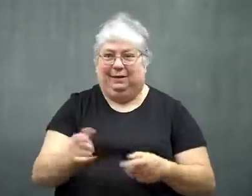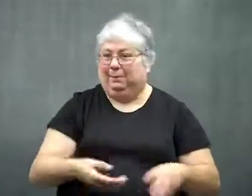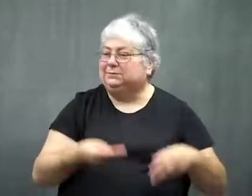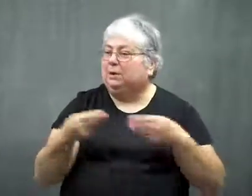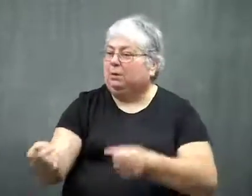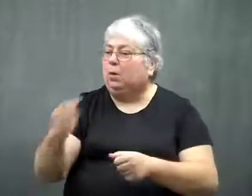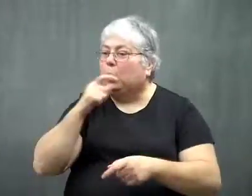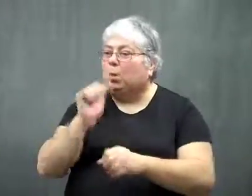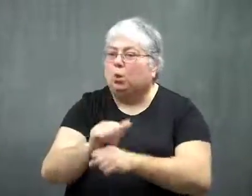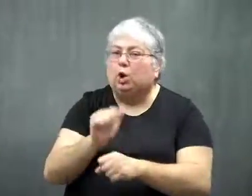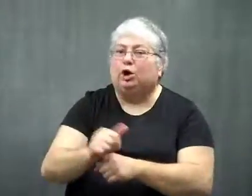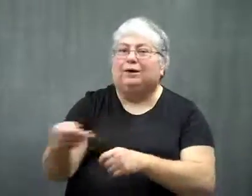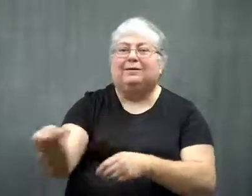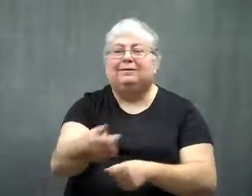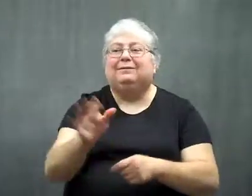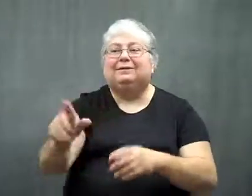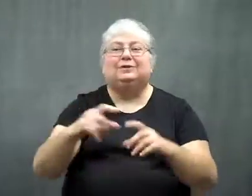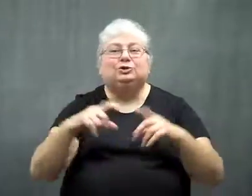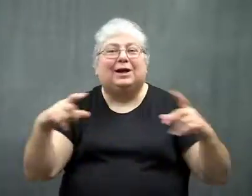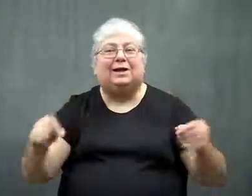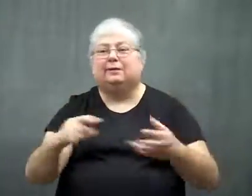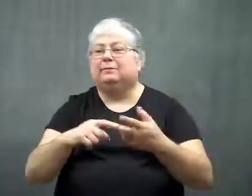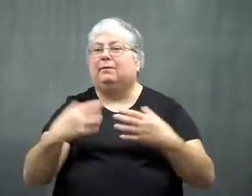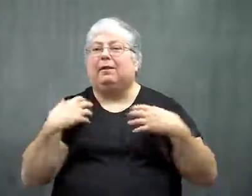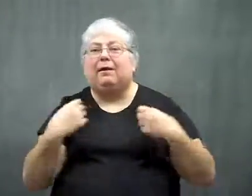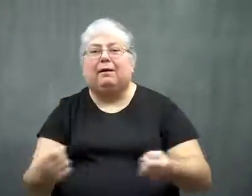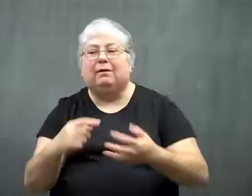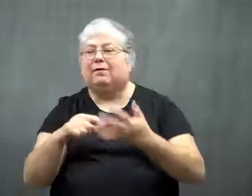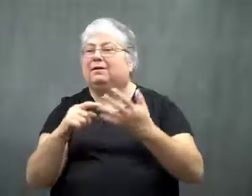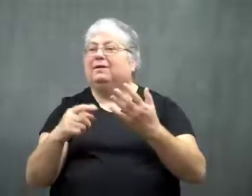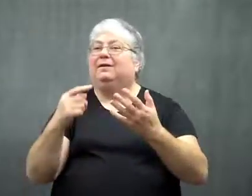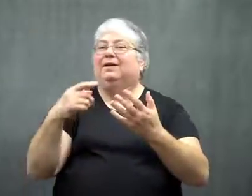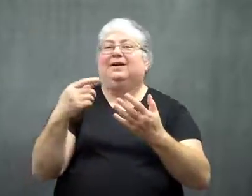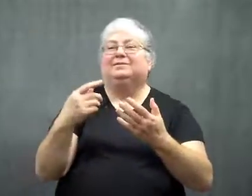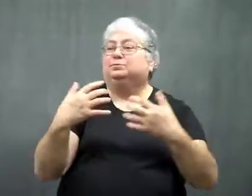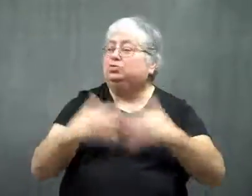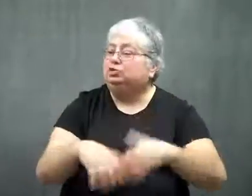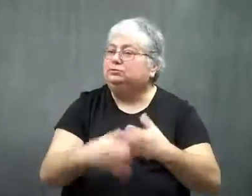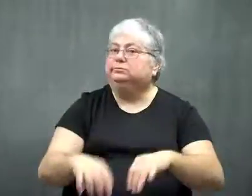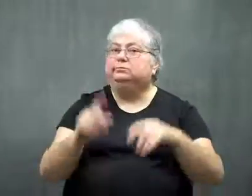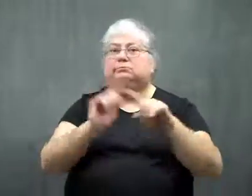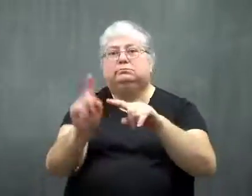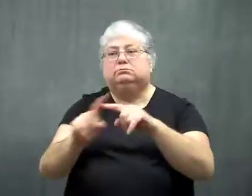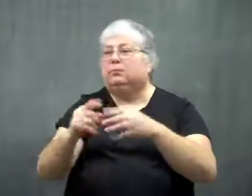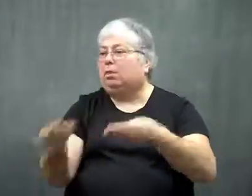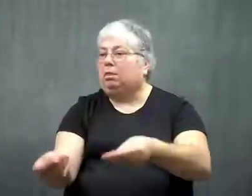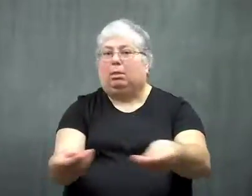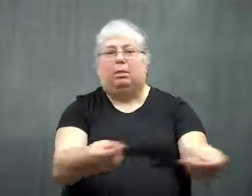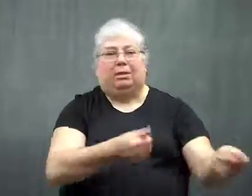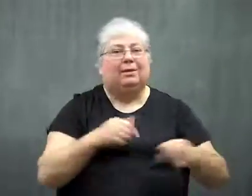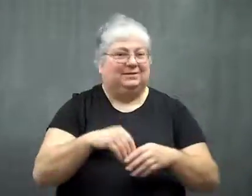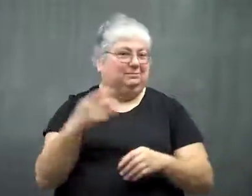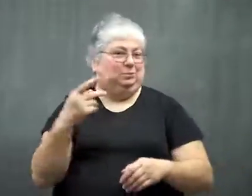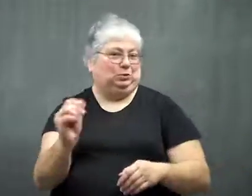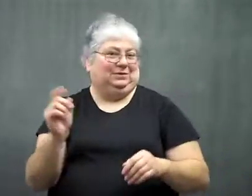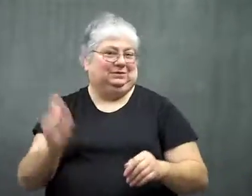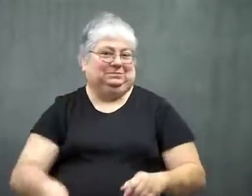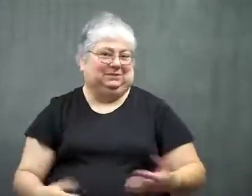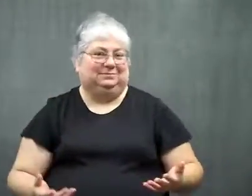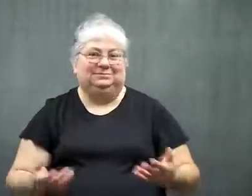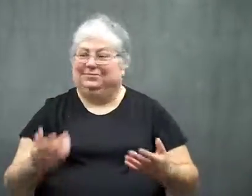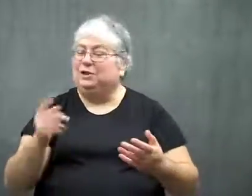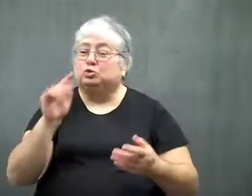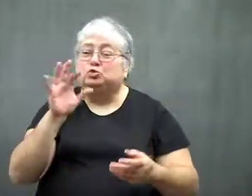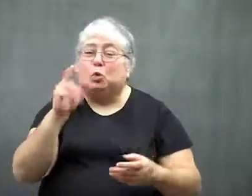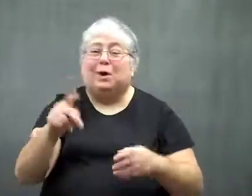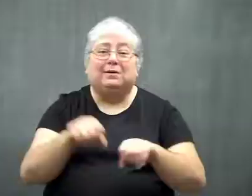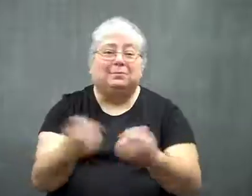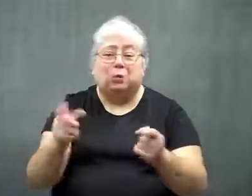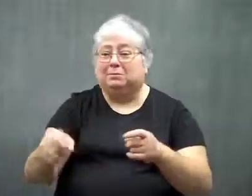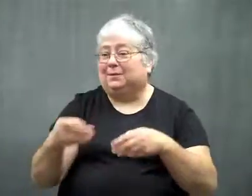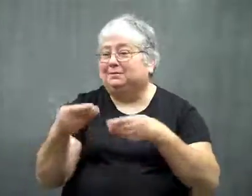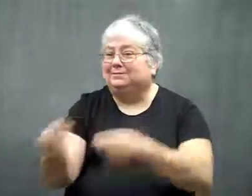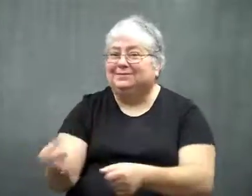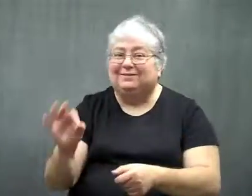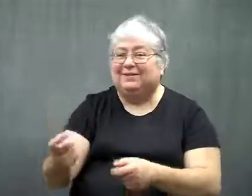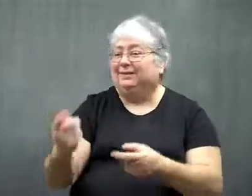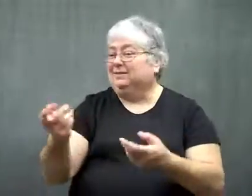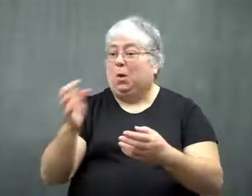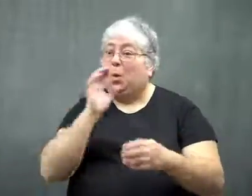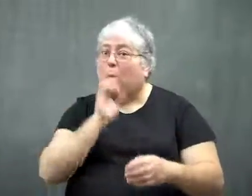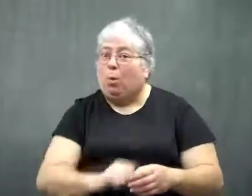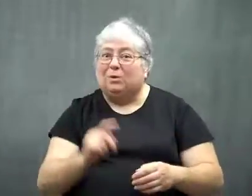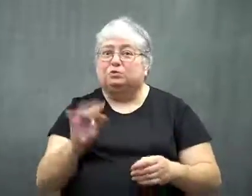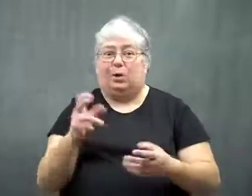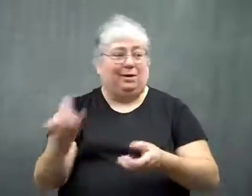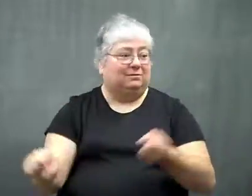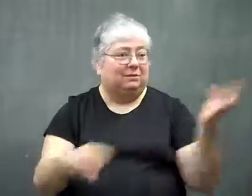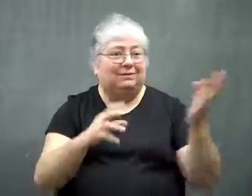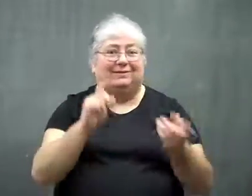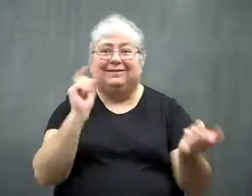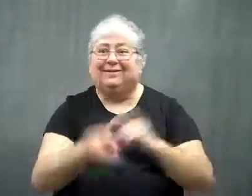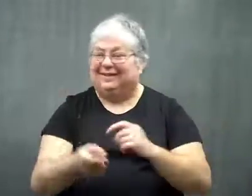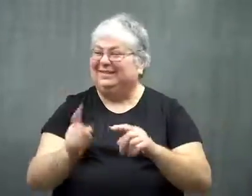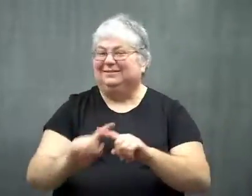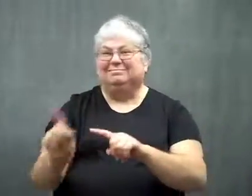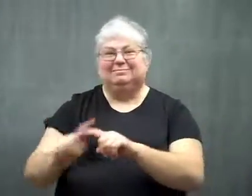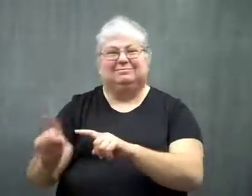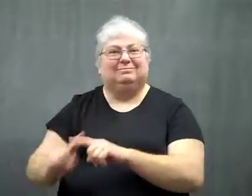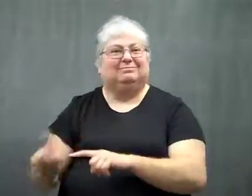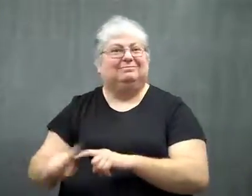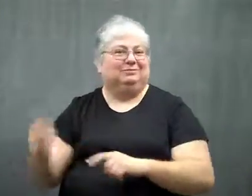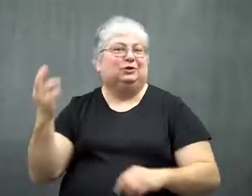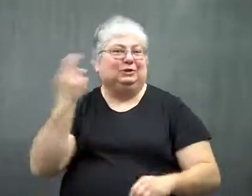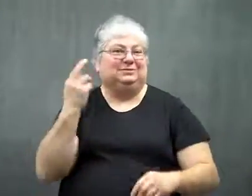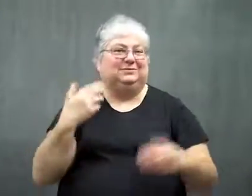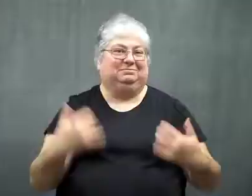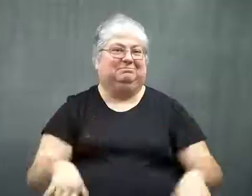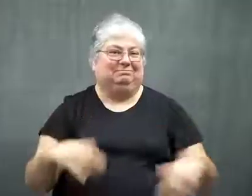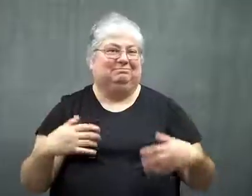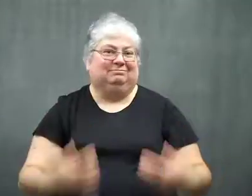They need to pay labor and payroll costs, health benefits and equipment costs and so on.